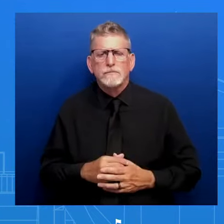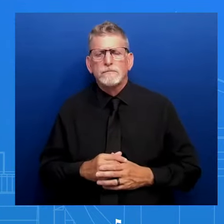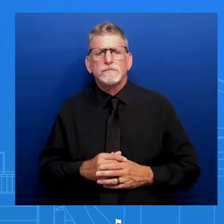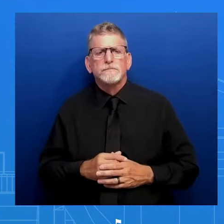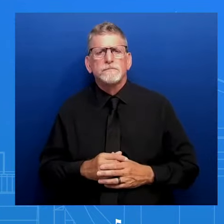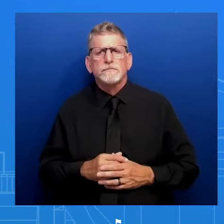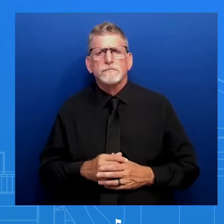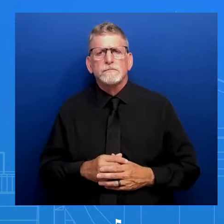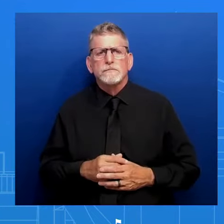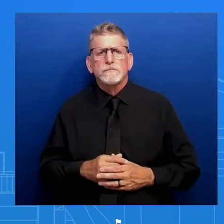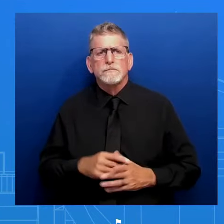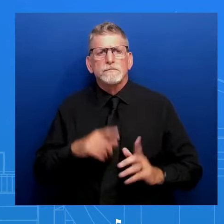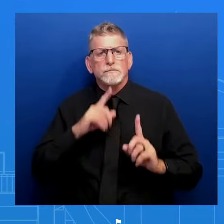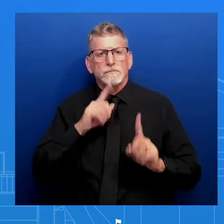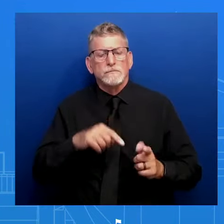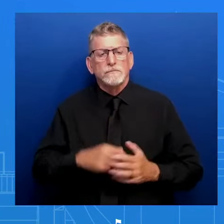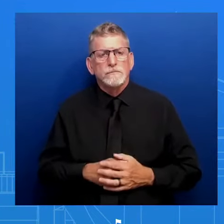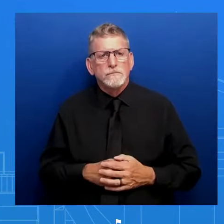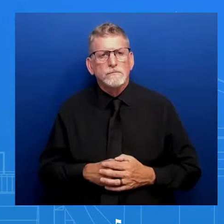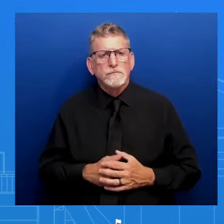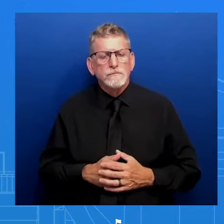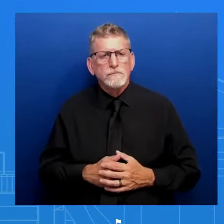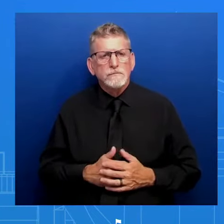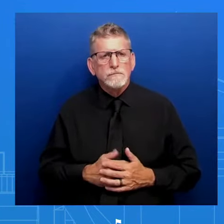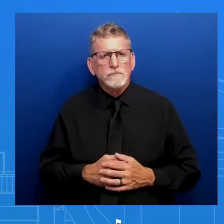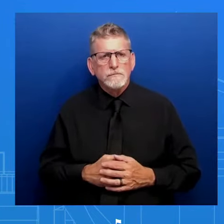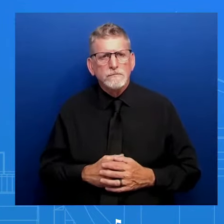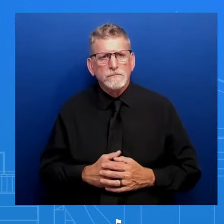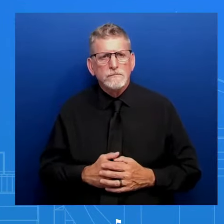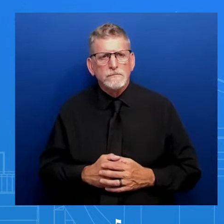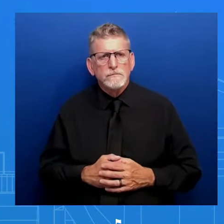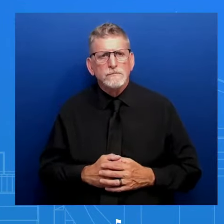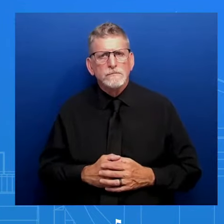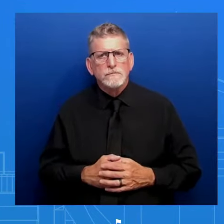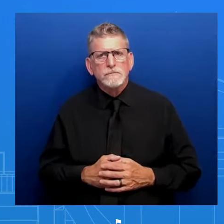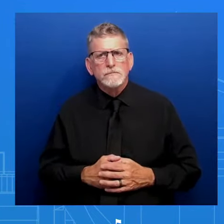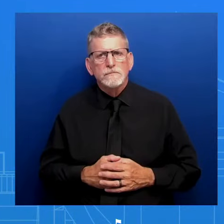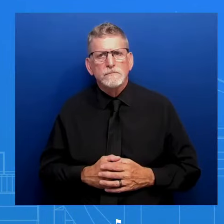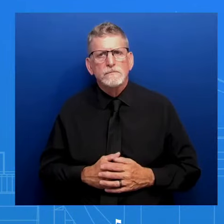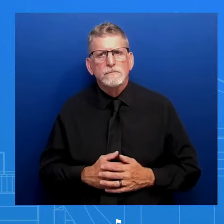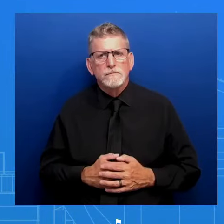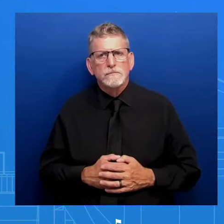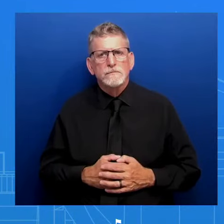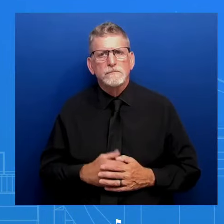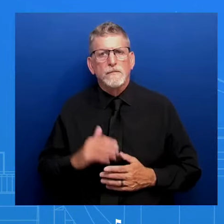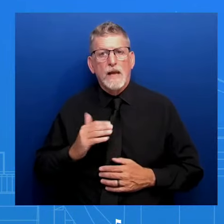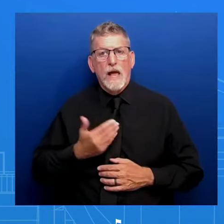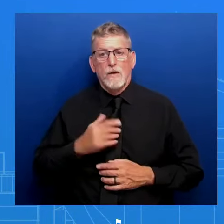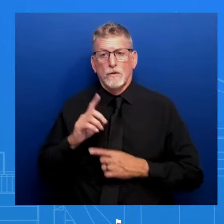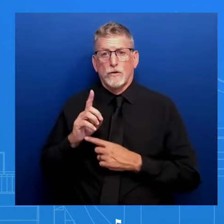this week flying dangerously close to our drone on a def- on a defeat ISIS mission.